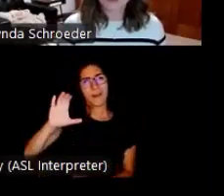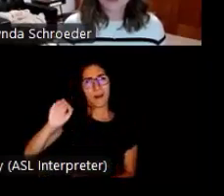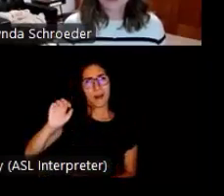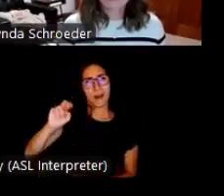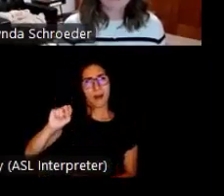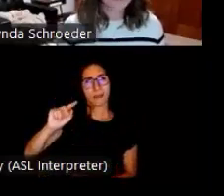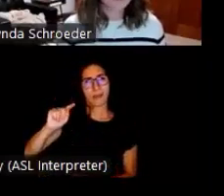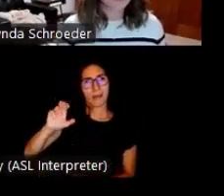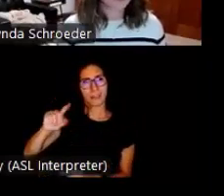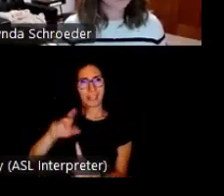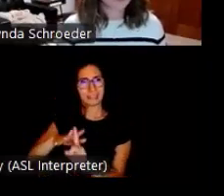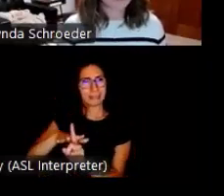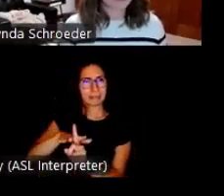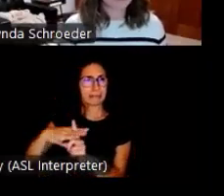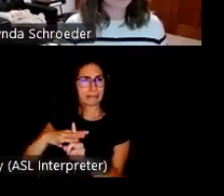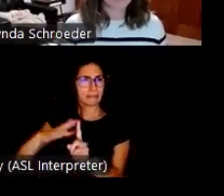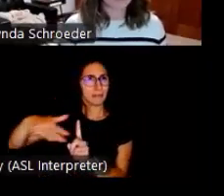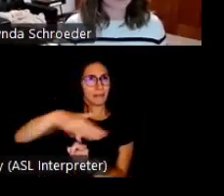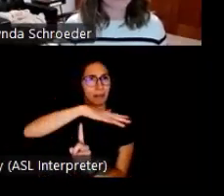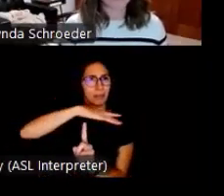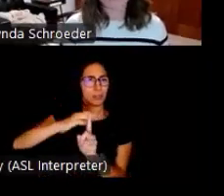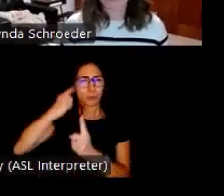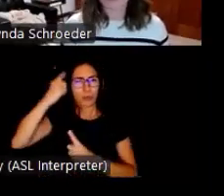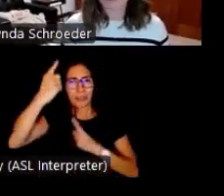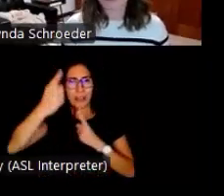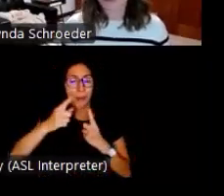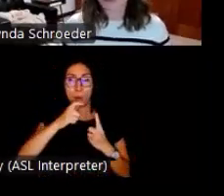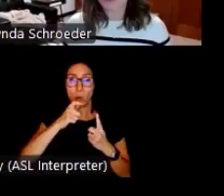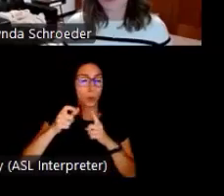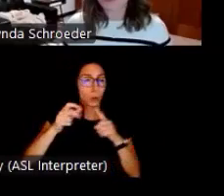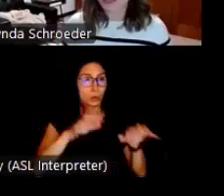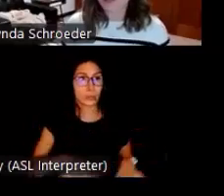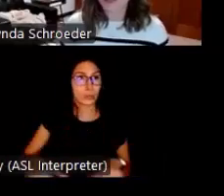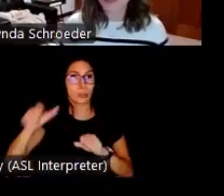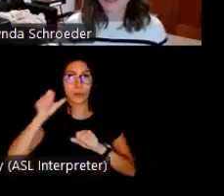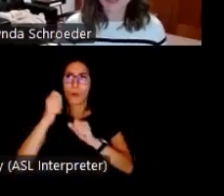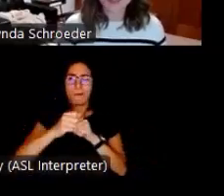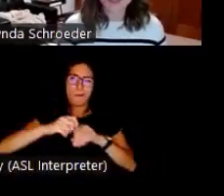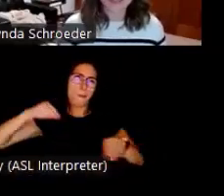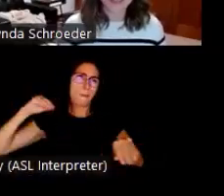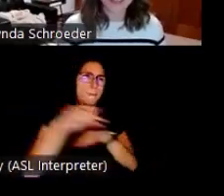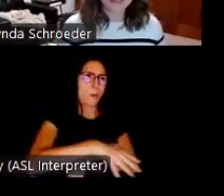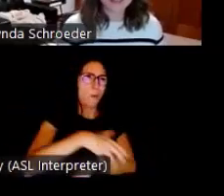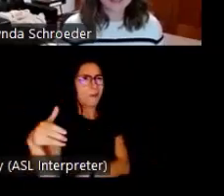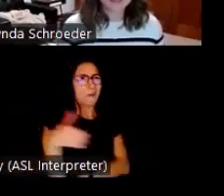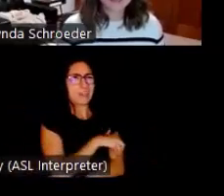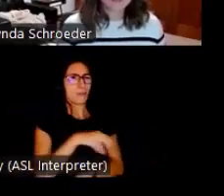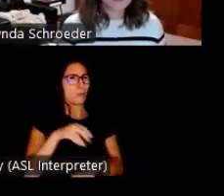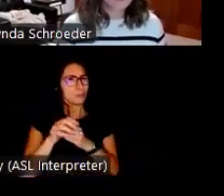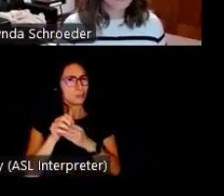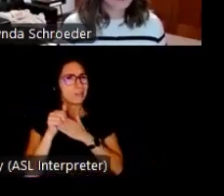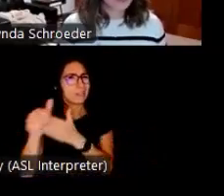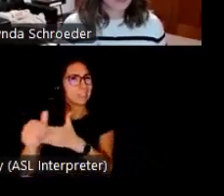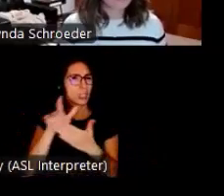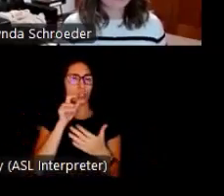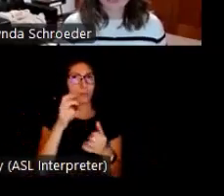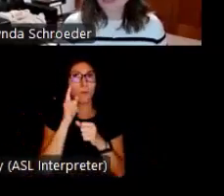and thinking about who champions or influential leaders are in the topic area that you're studying, and planning